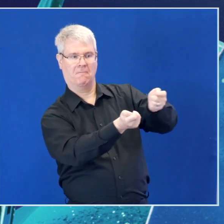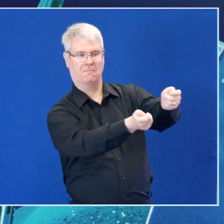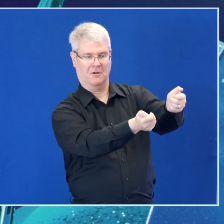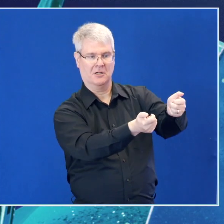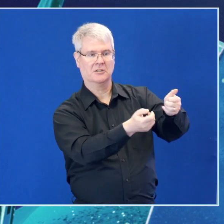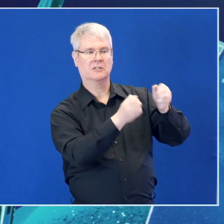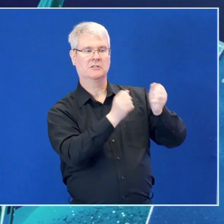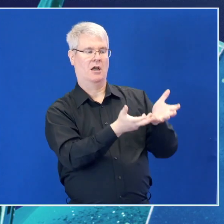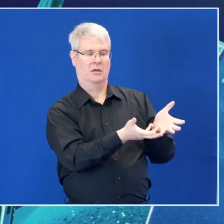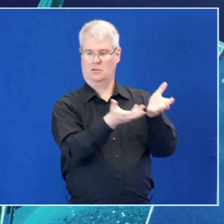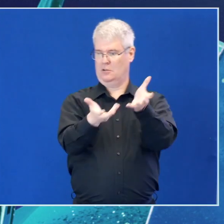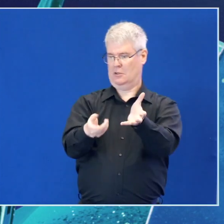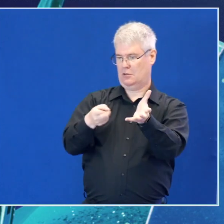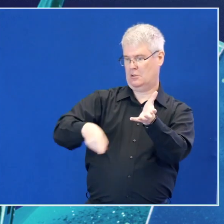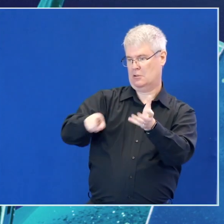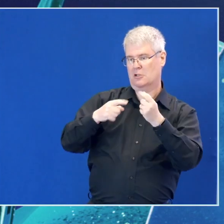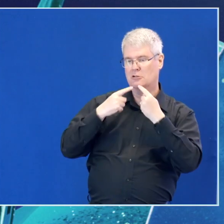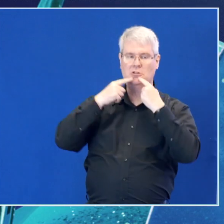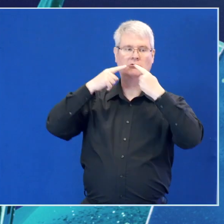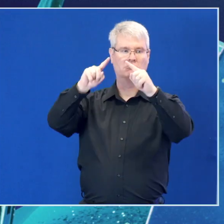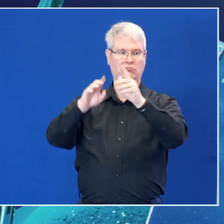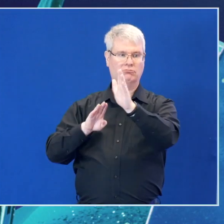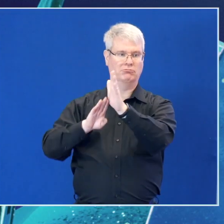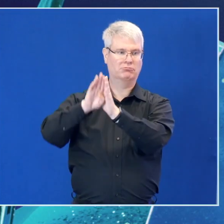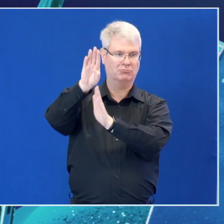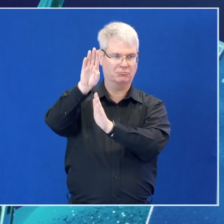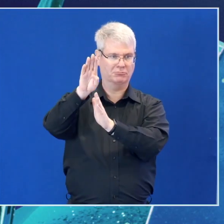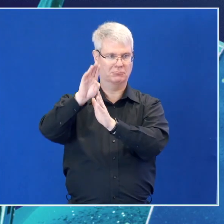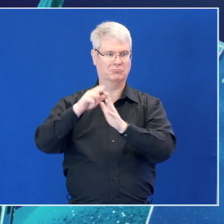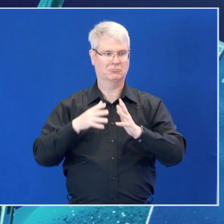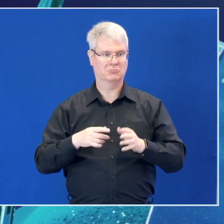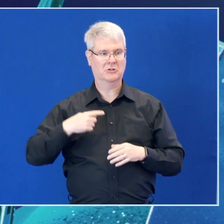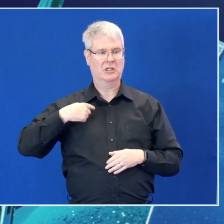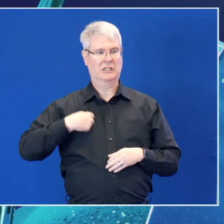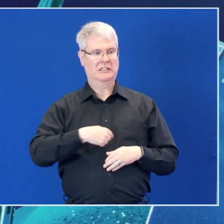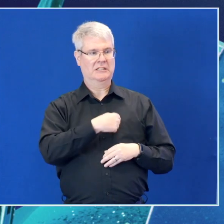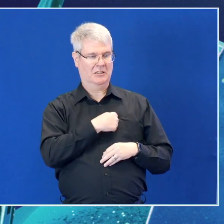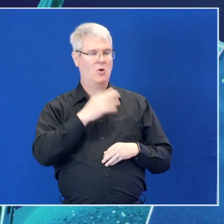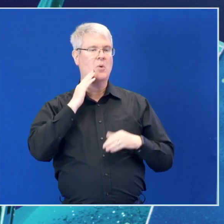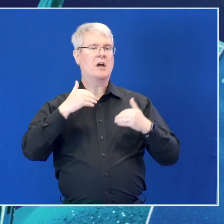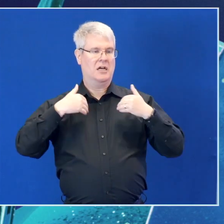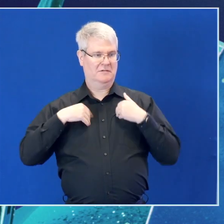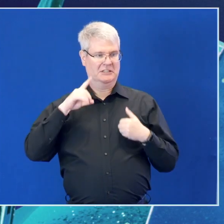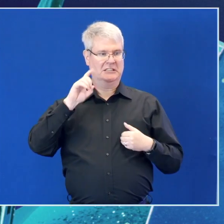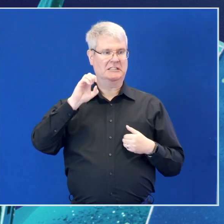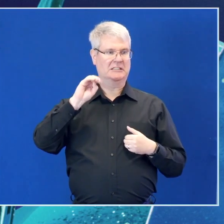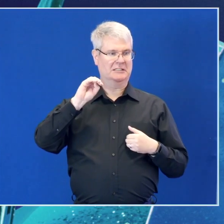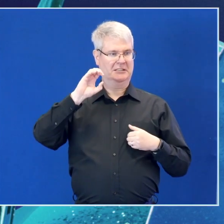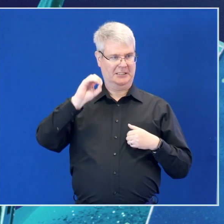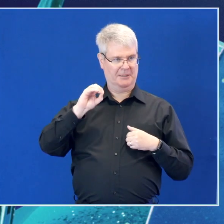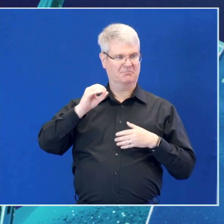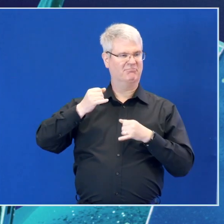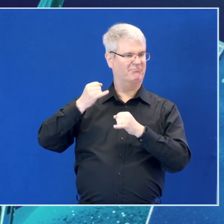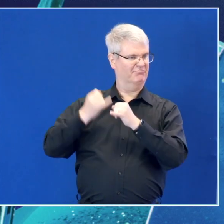Blake is going to take us through a demo after that. And then finally, we're going to wrap up at the end with some Q&A. So we do have some mics.